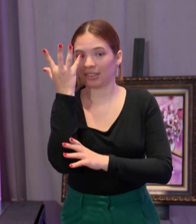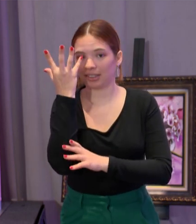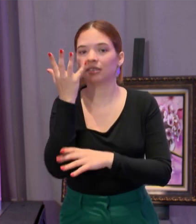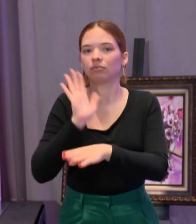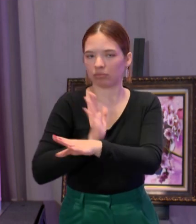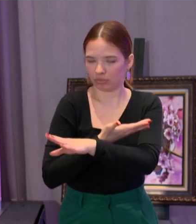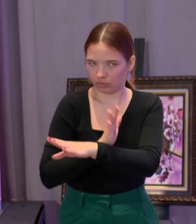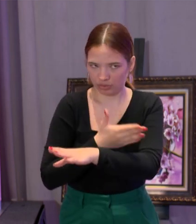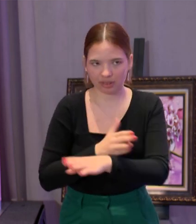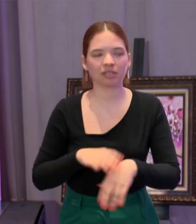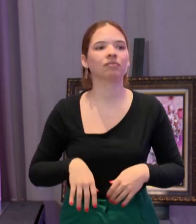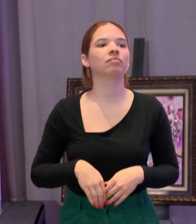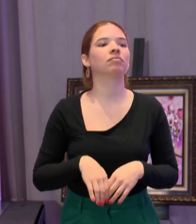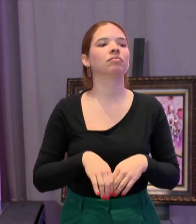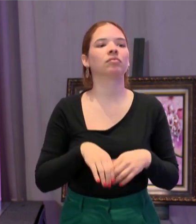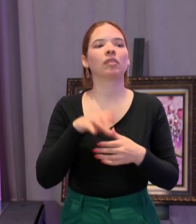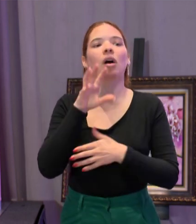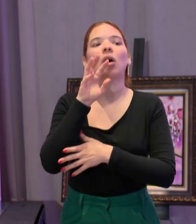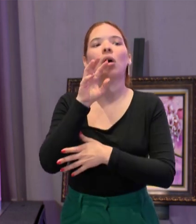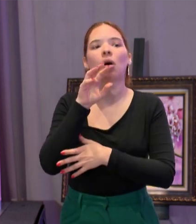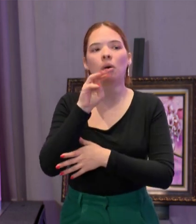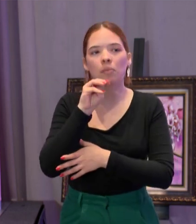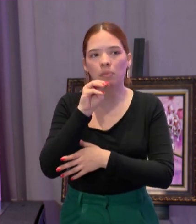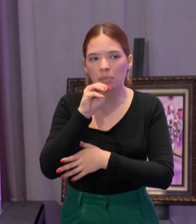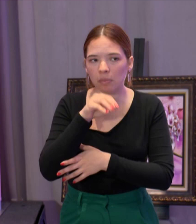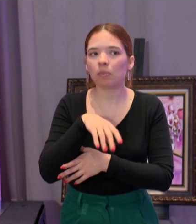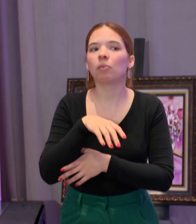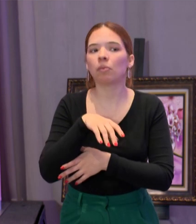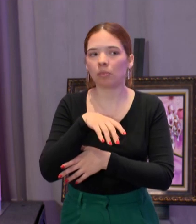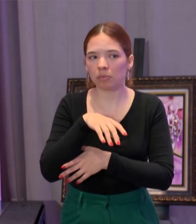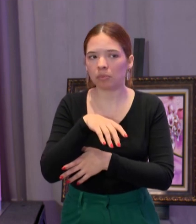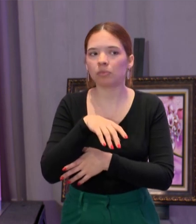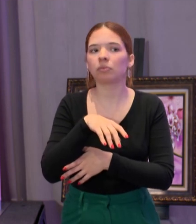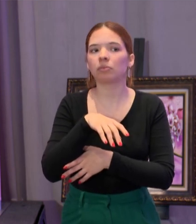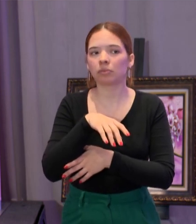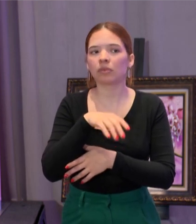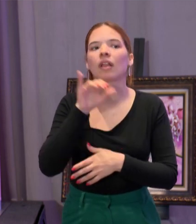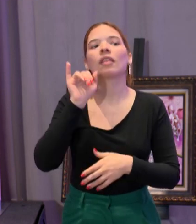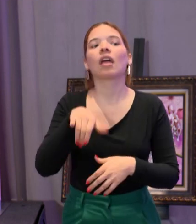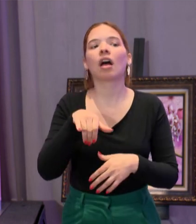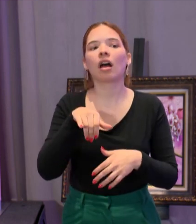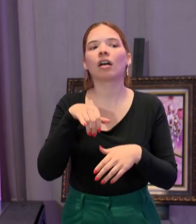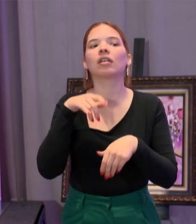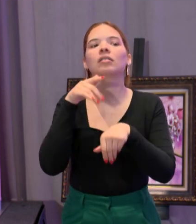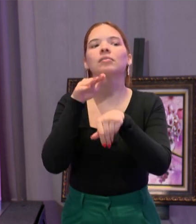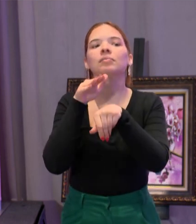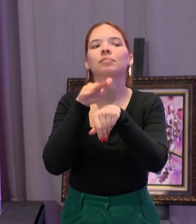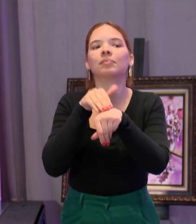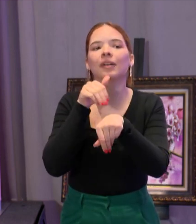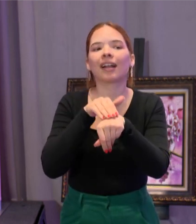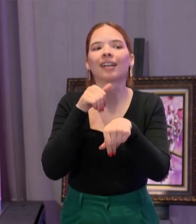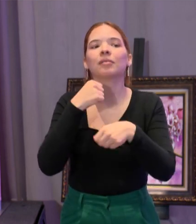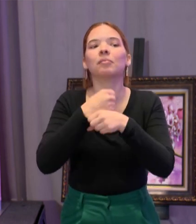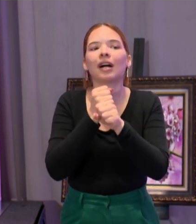PARK AND MARZINK FOR THE PAWS AND FESTIVAL PROGRAM TO ENSURE